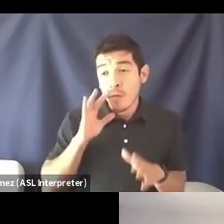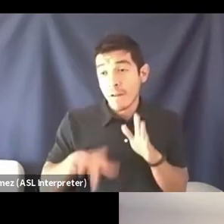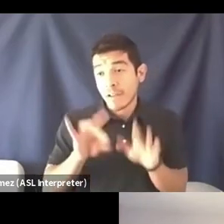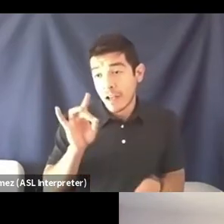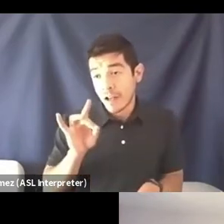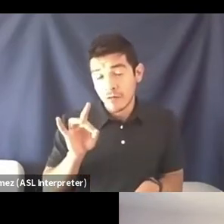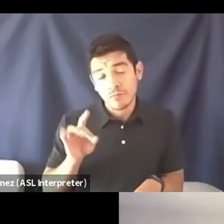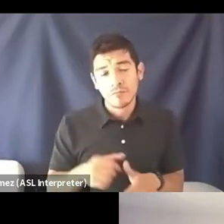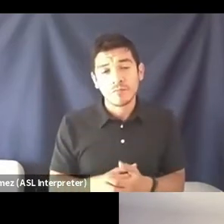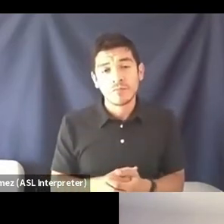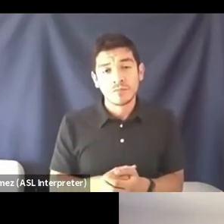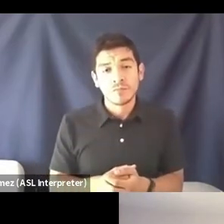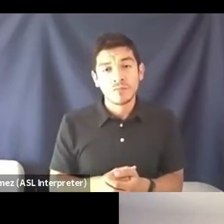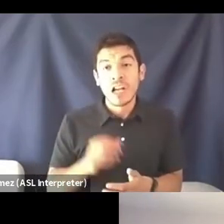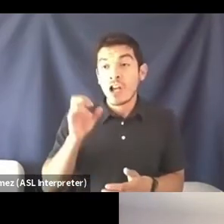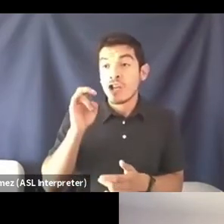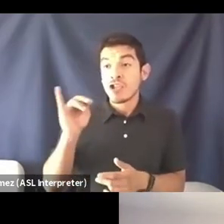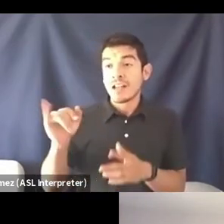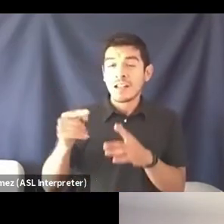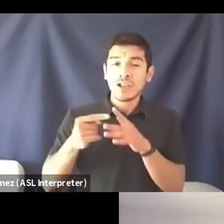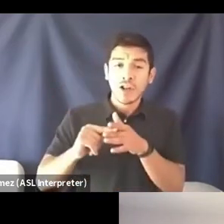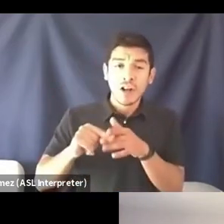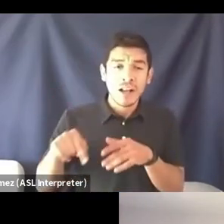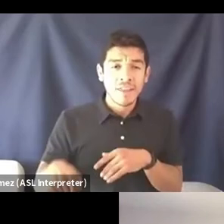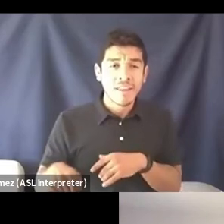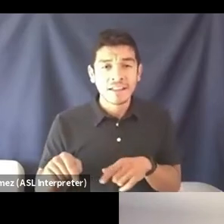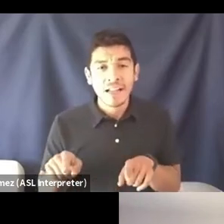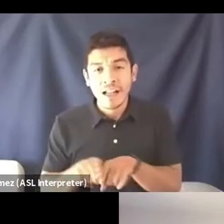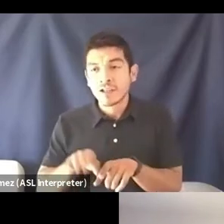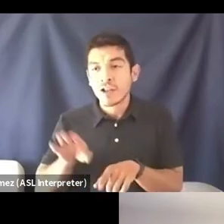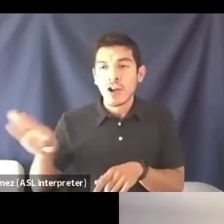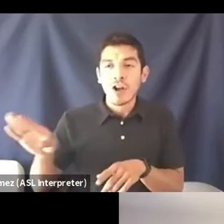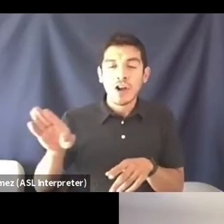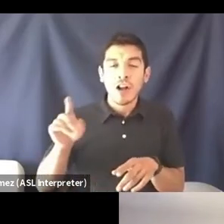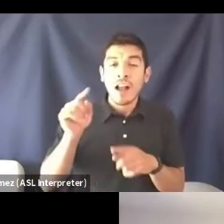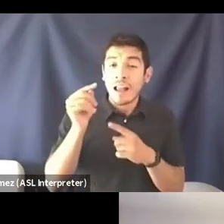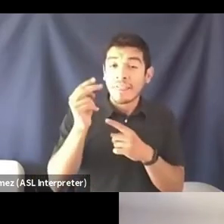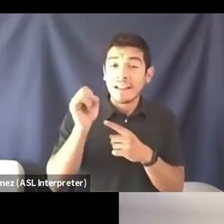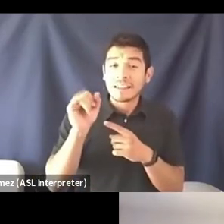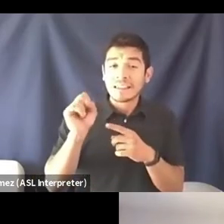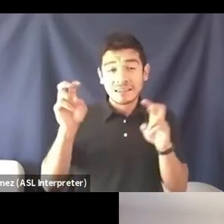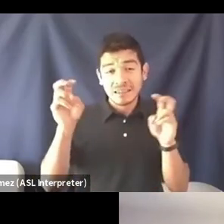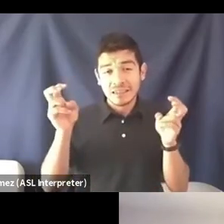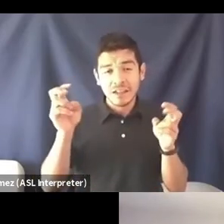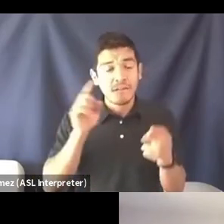Jenny, kind of started this as her sort of thesis documentary. So there's a short version